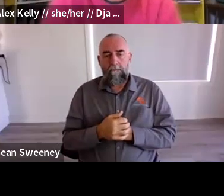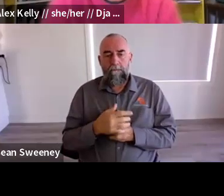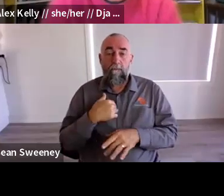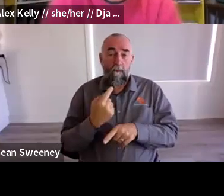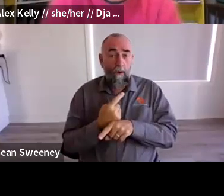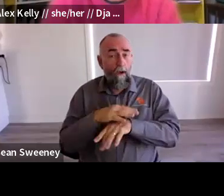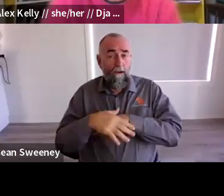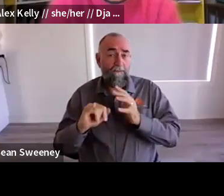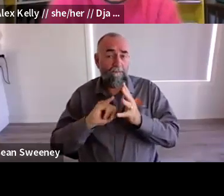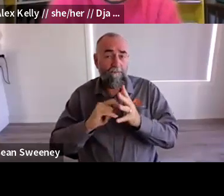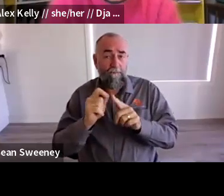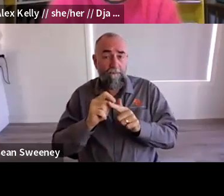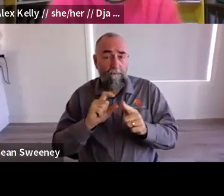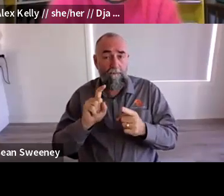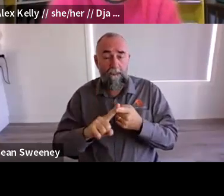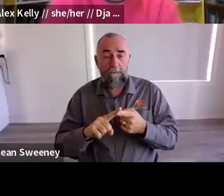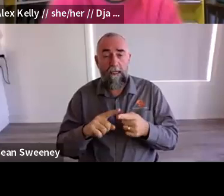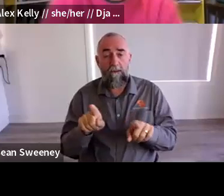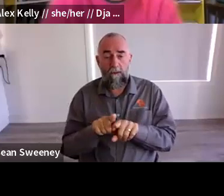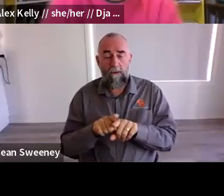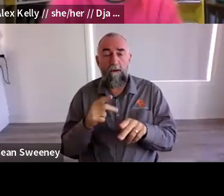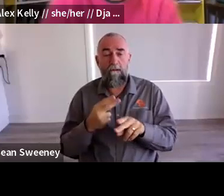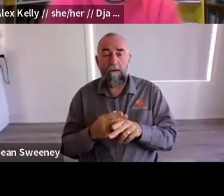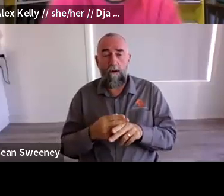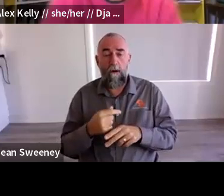in these spaces? How do we listen to what is happening in the ecology?